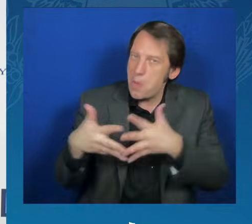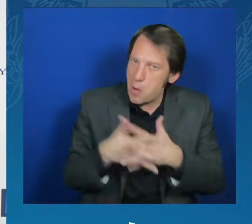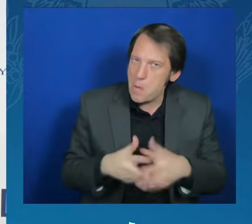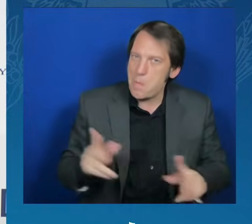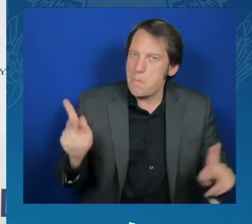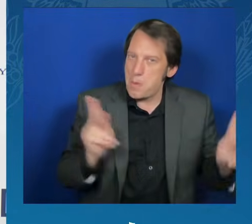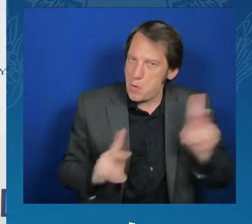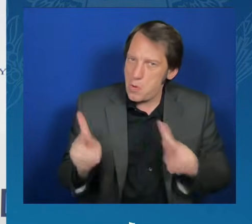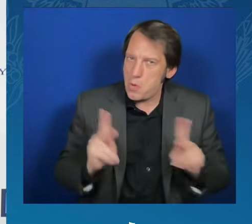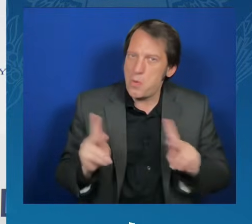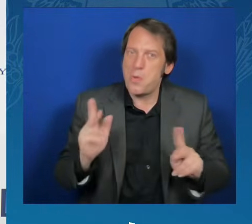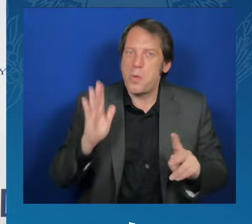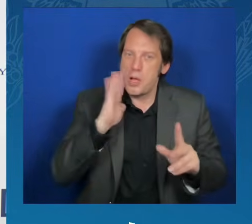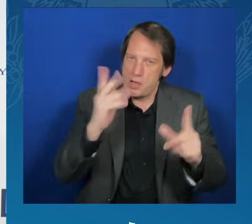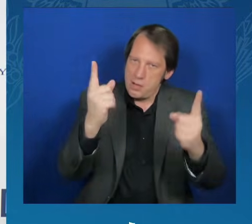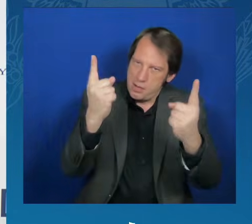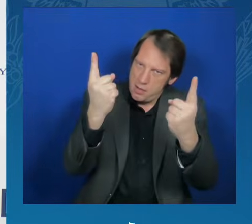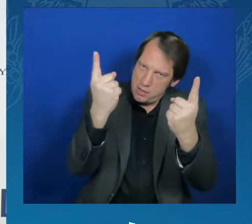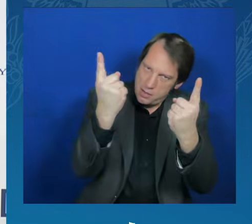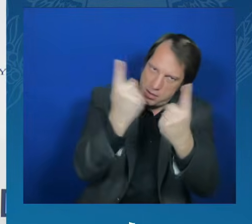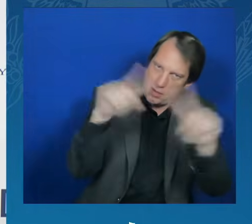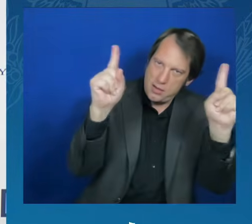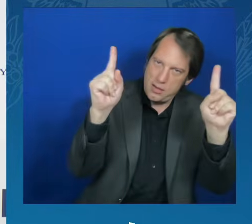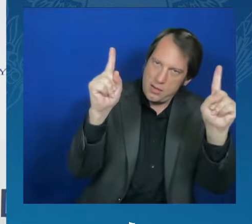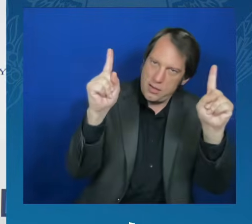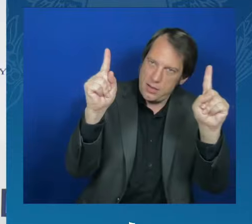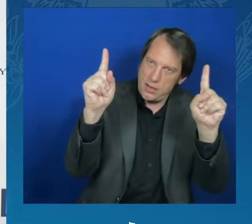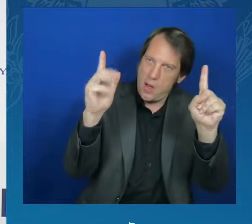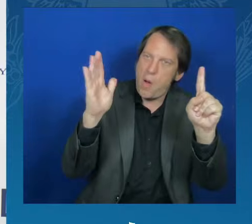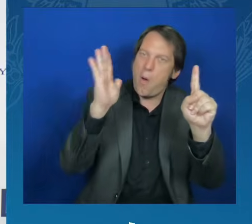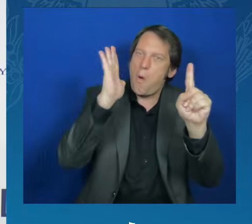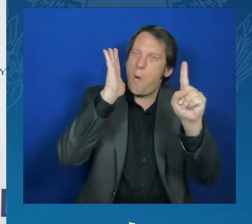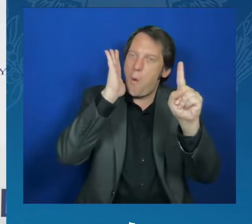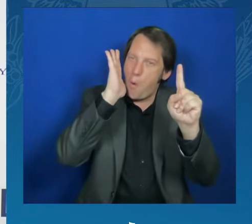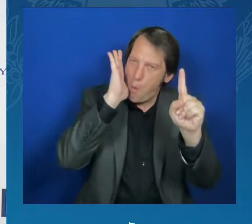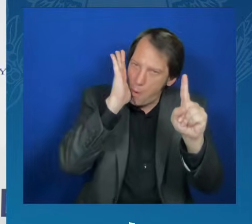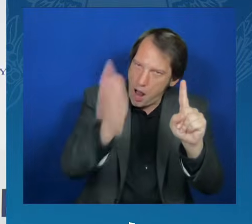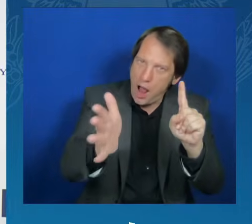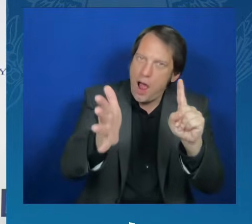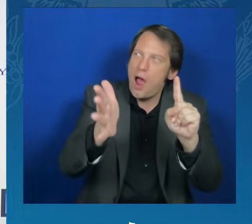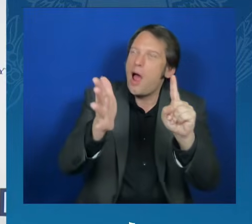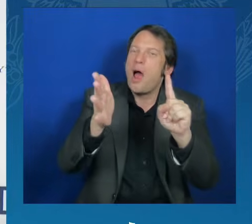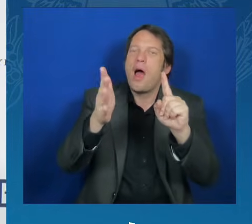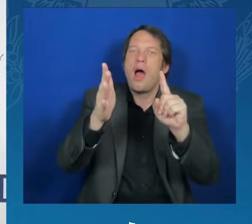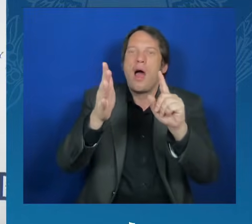and America will continue to lead. I thank you very much.